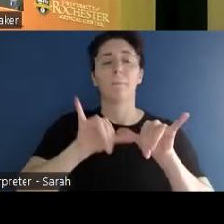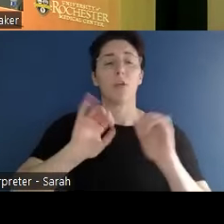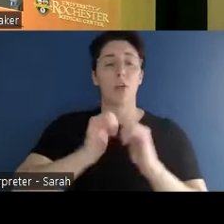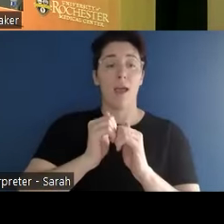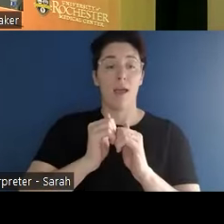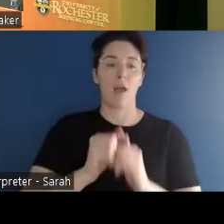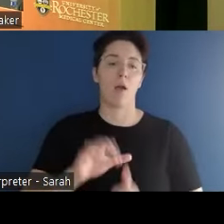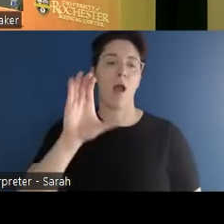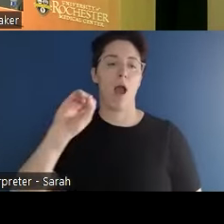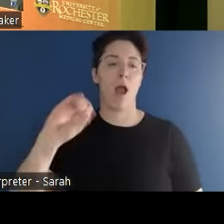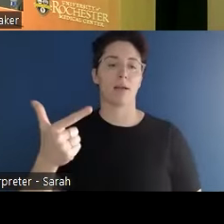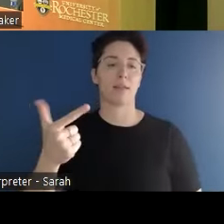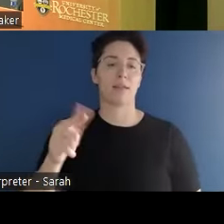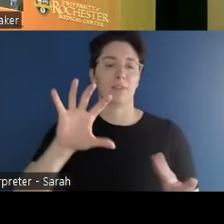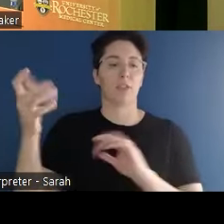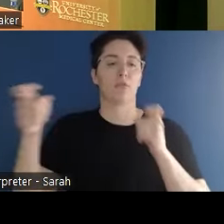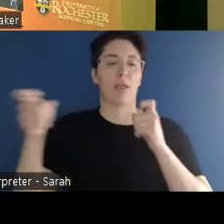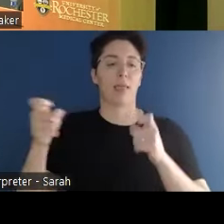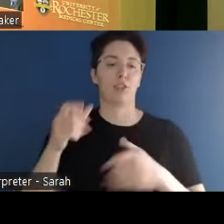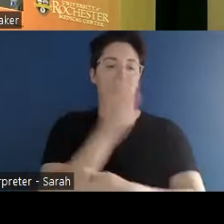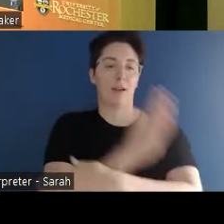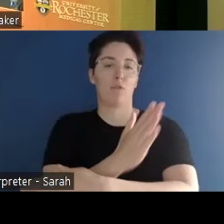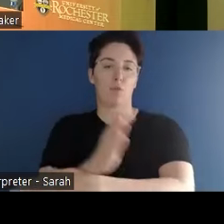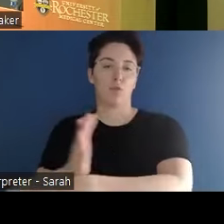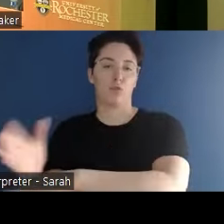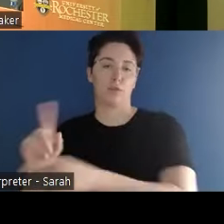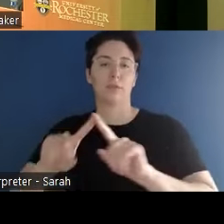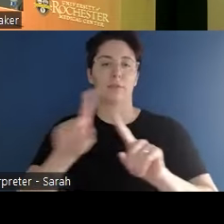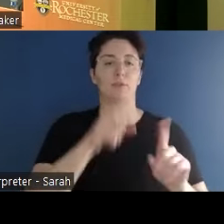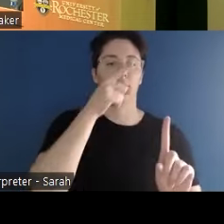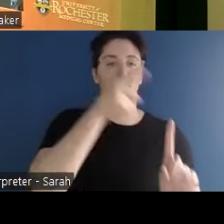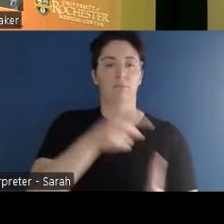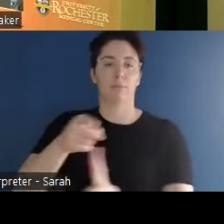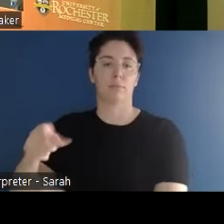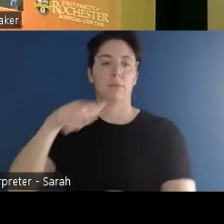this data was collected at a single time point it suggests that sensory symptoms